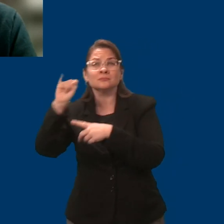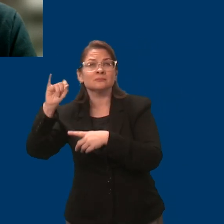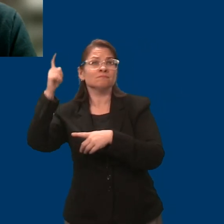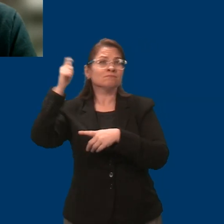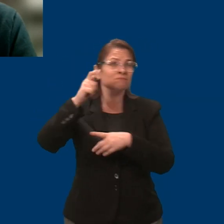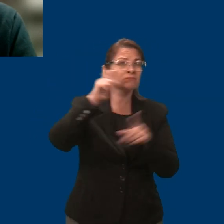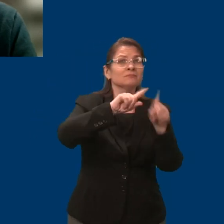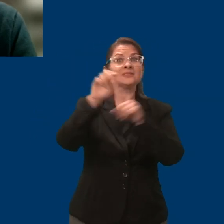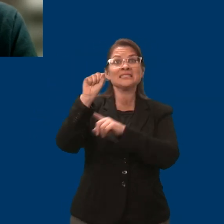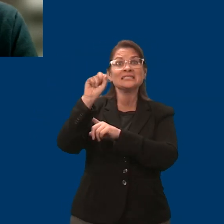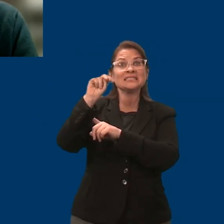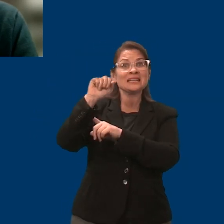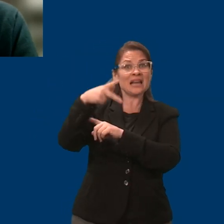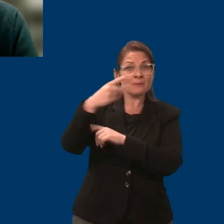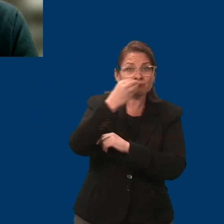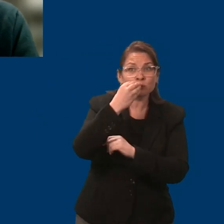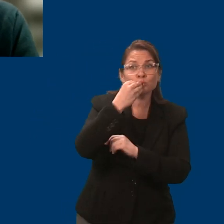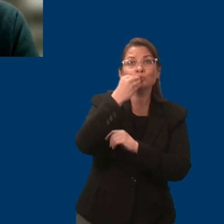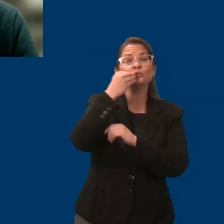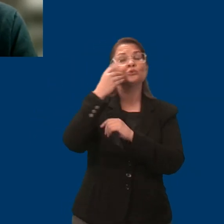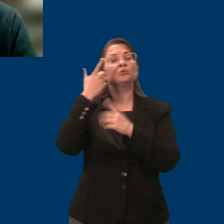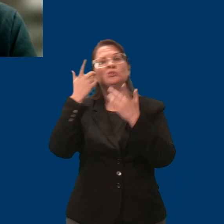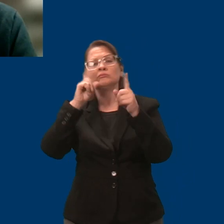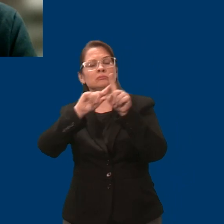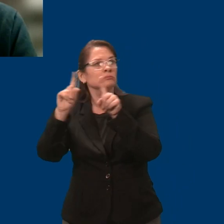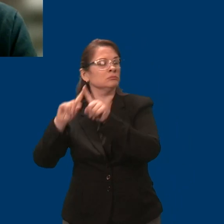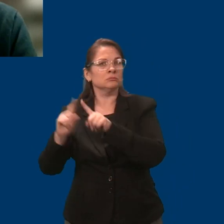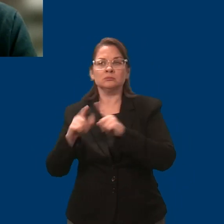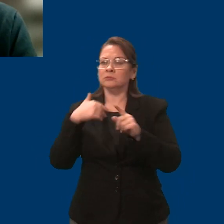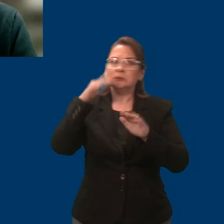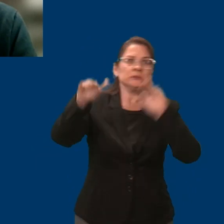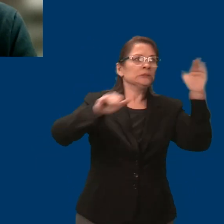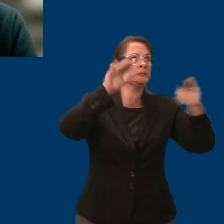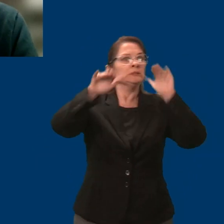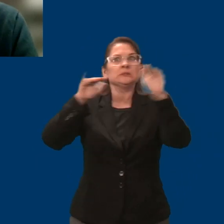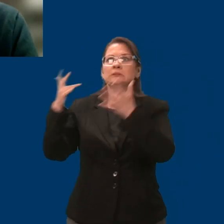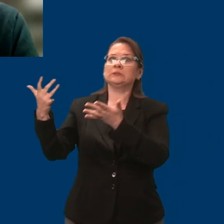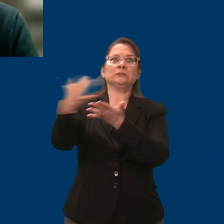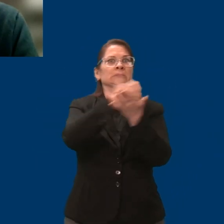on top of all the other services and supports I have to manage.